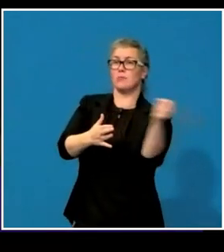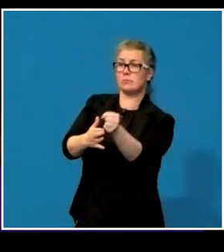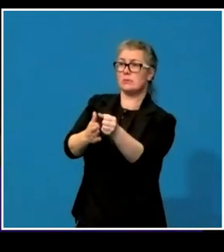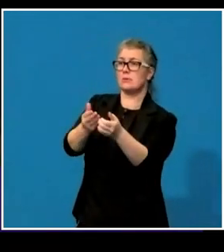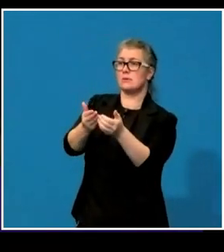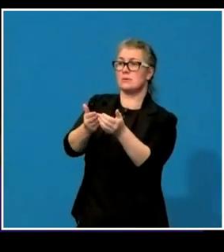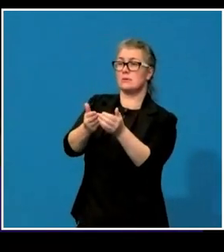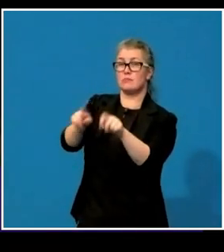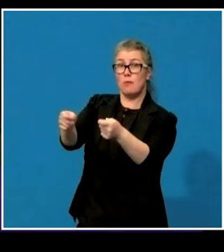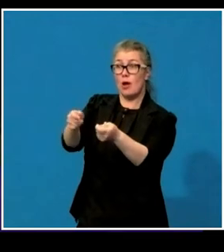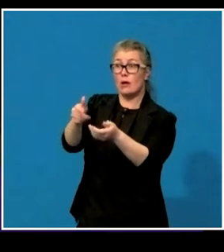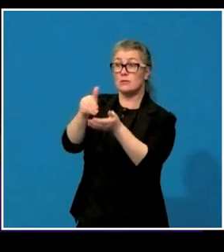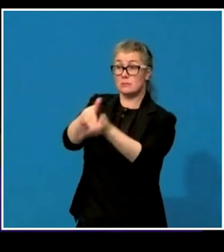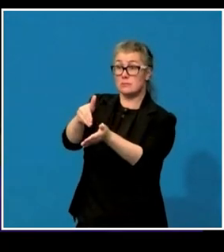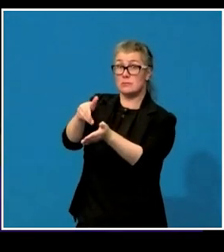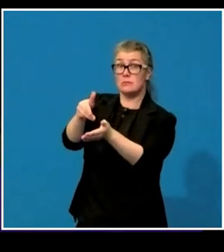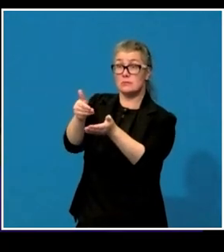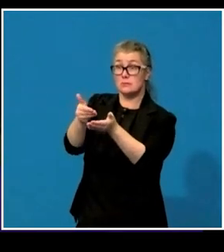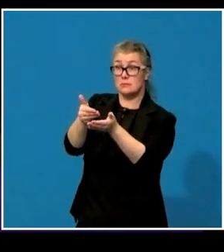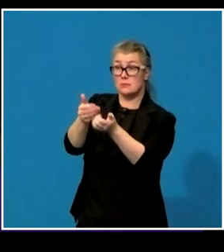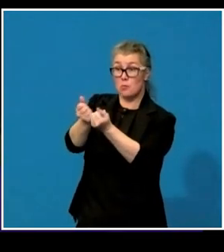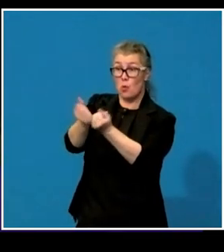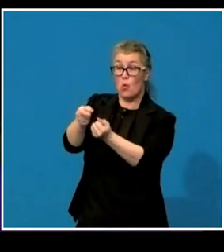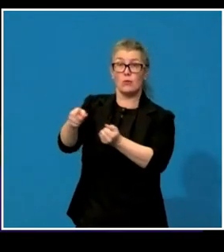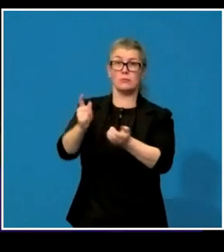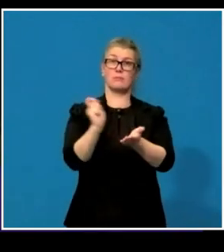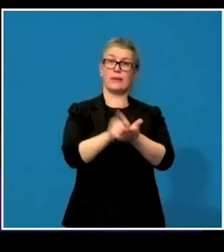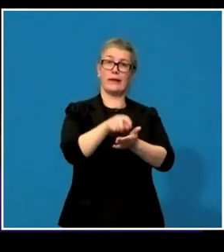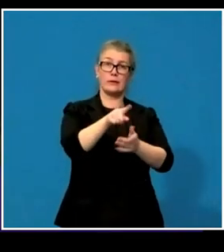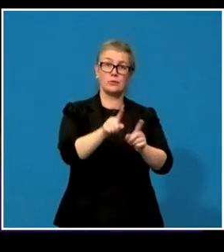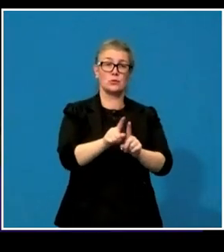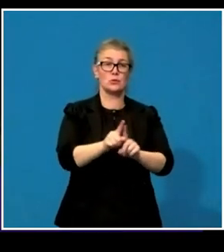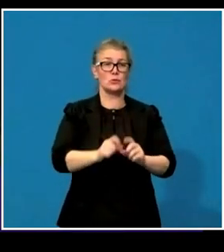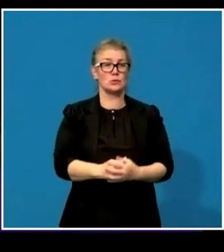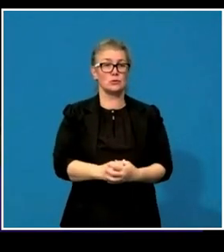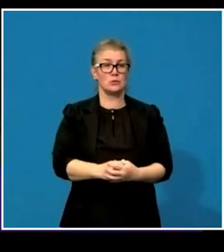So the vast bulk of the funds gets paid to third-party support providers. That's correct MR GRIFFIN: Who you've arranged.